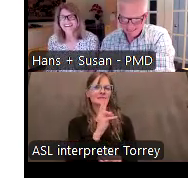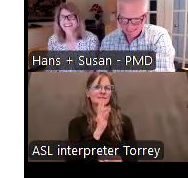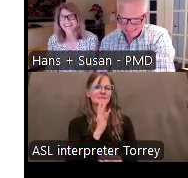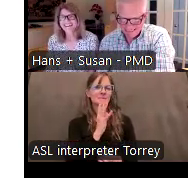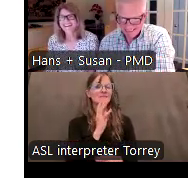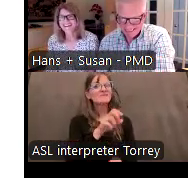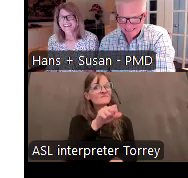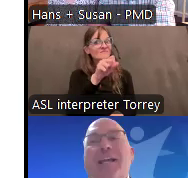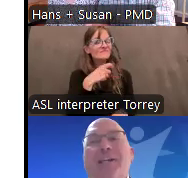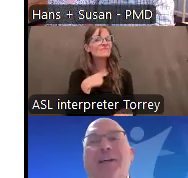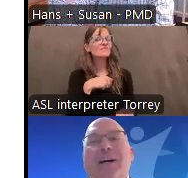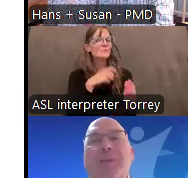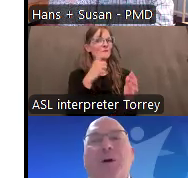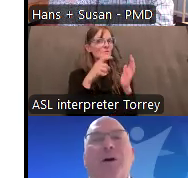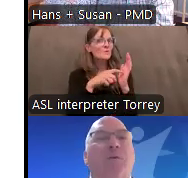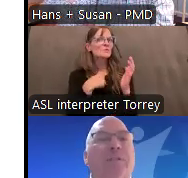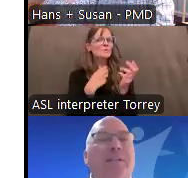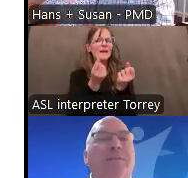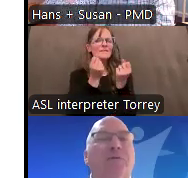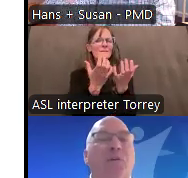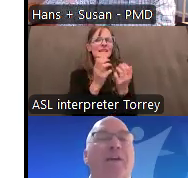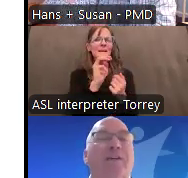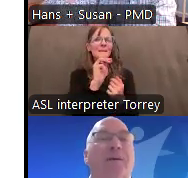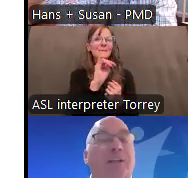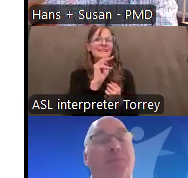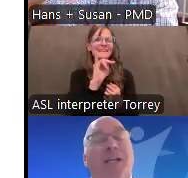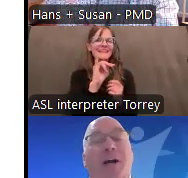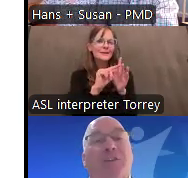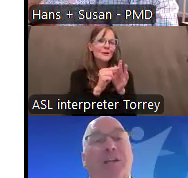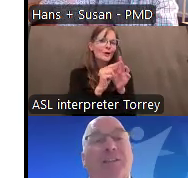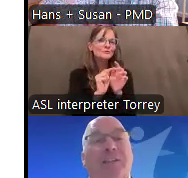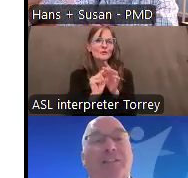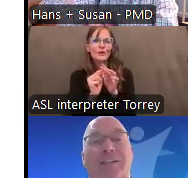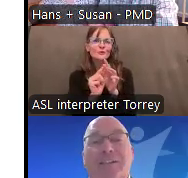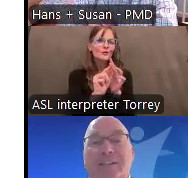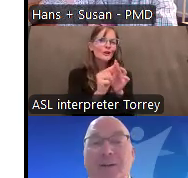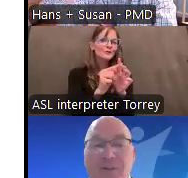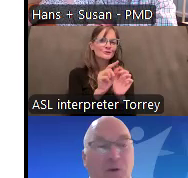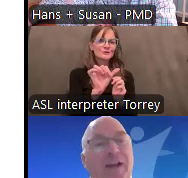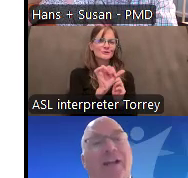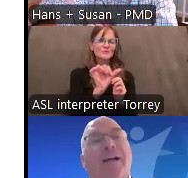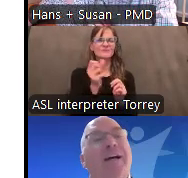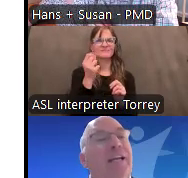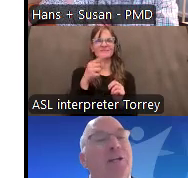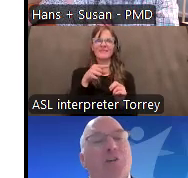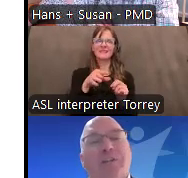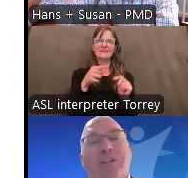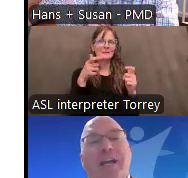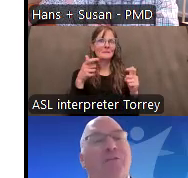as well and you know, sometimes when you have as big a project as this is, and you know, we have a internal staff,